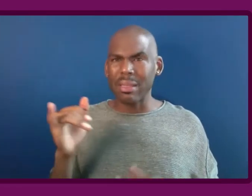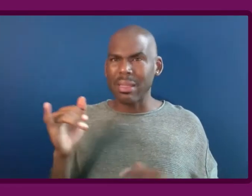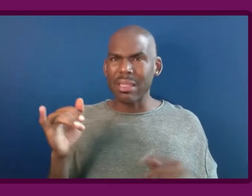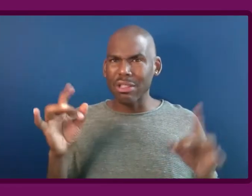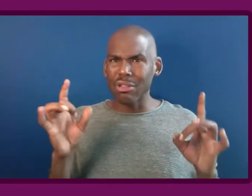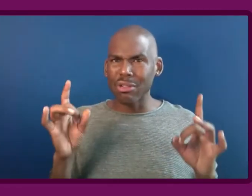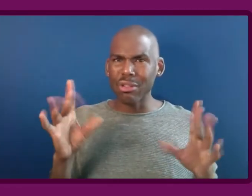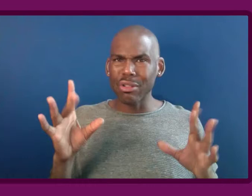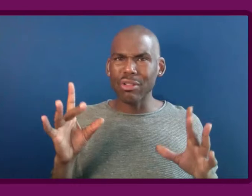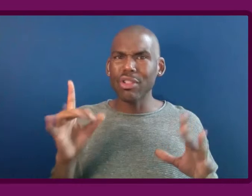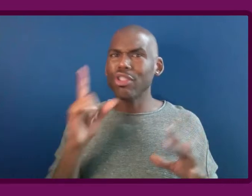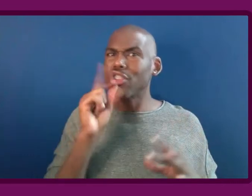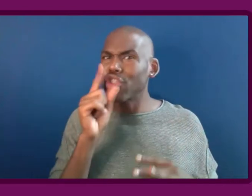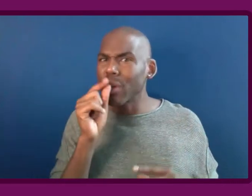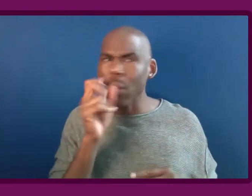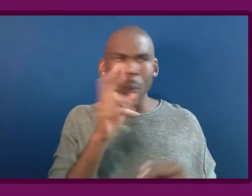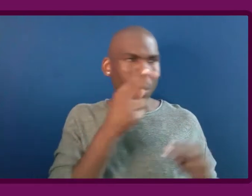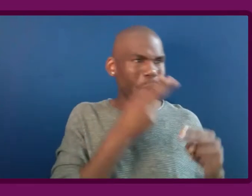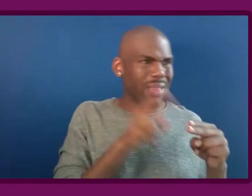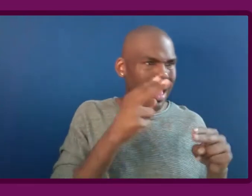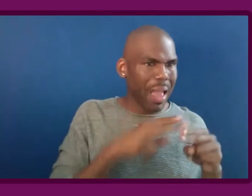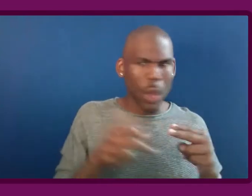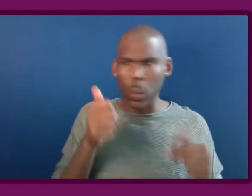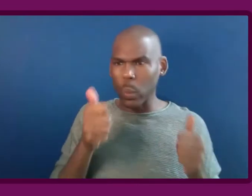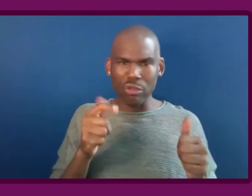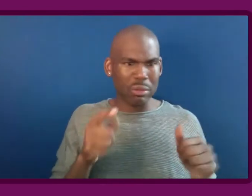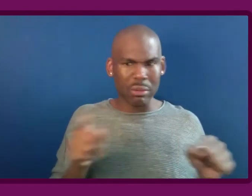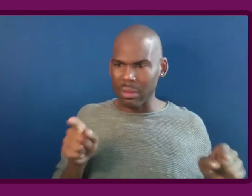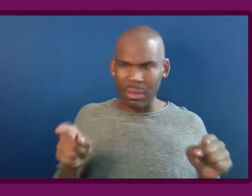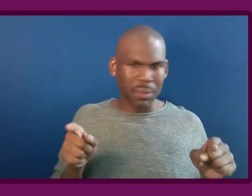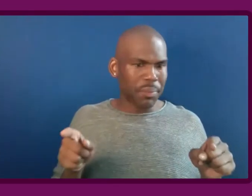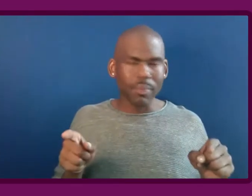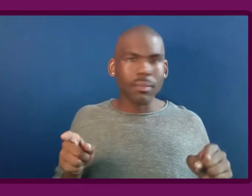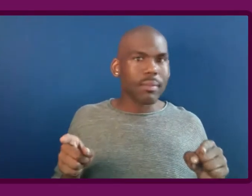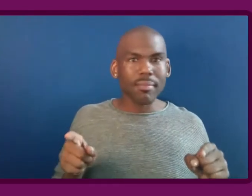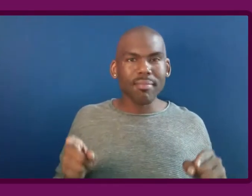the chicken, the hen- Ashley Inkumsah: The chicken or the egg. Right, exactly. Maryangel Garcia-Ramos: